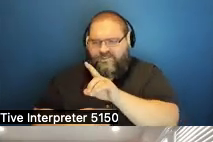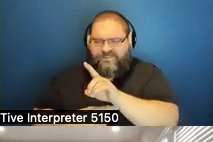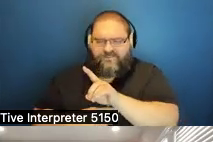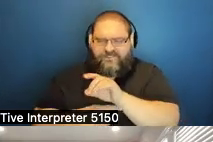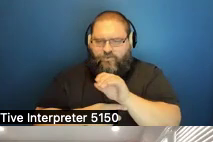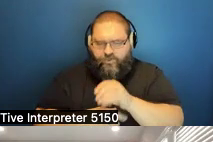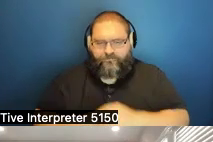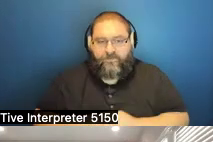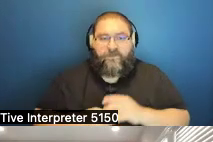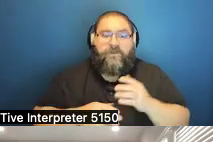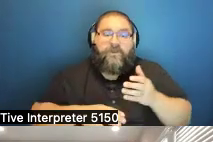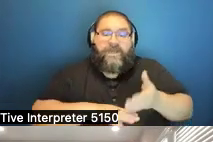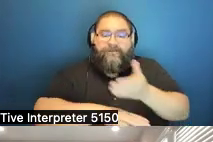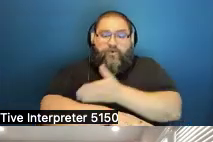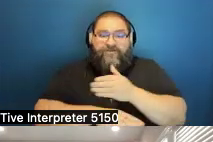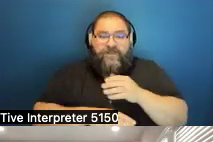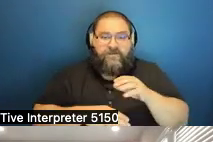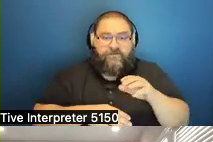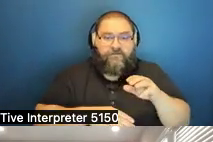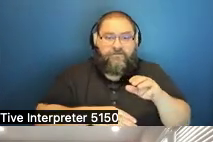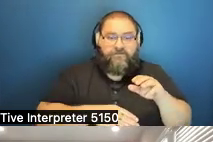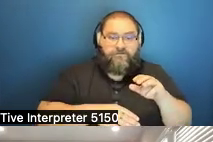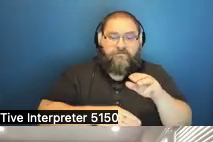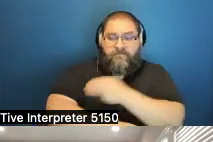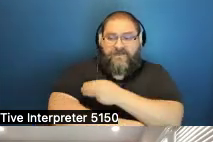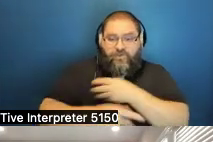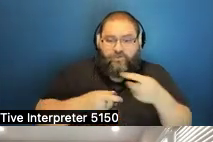control and coordination. 19:40:56 Spoose clergy,